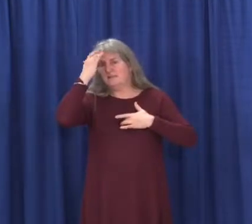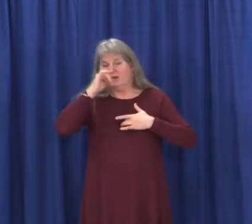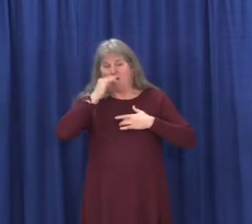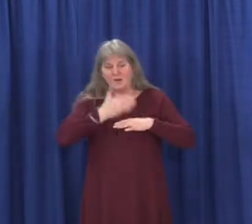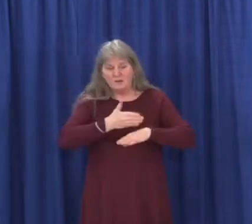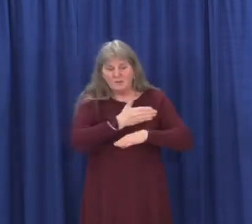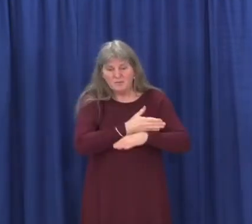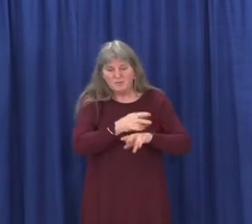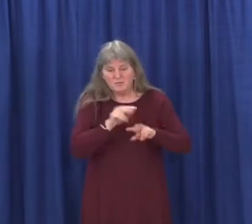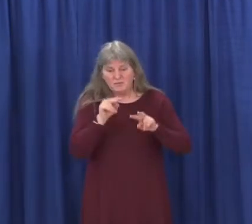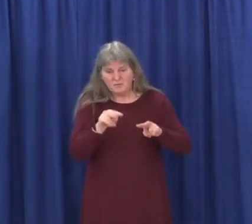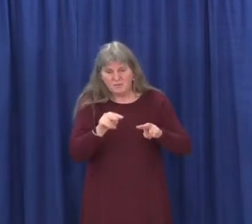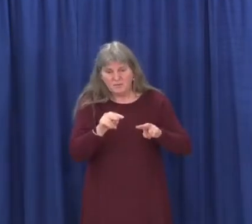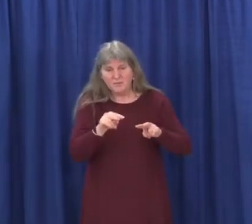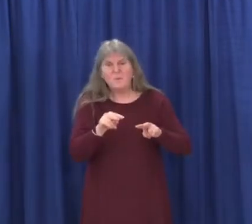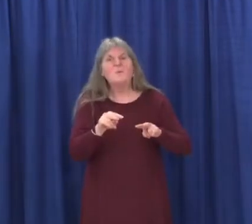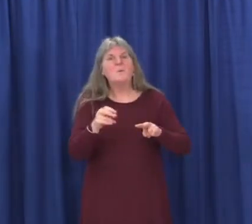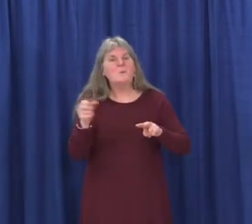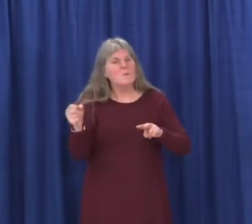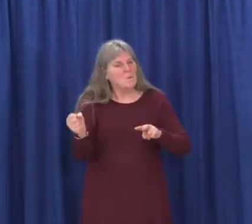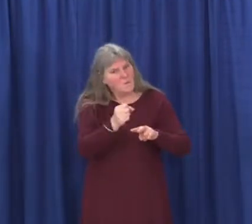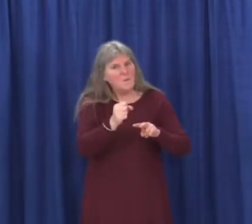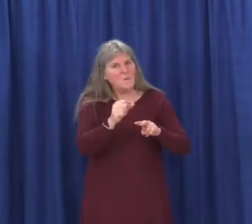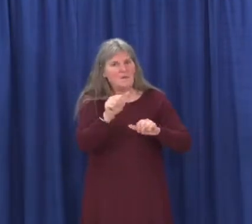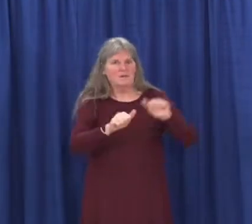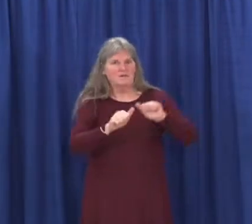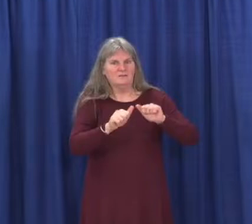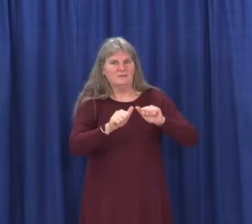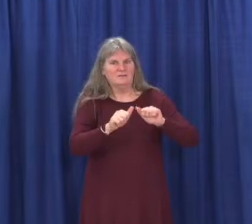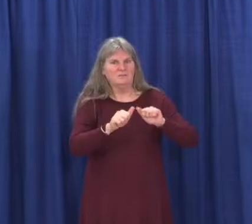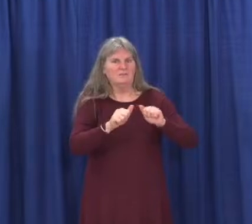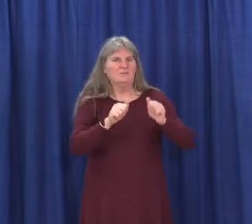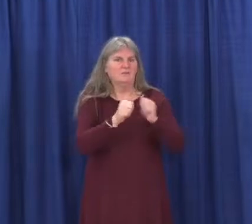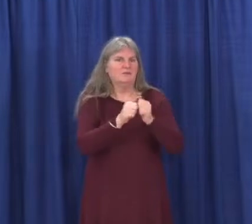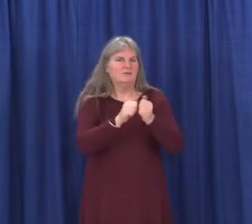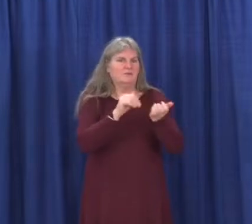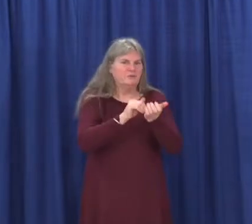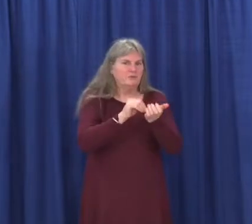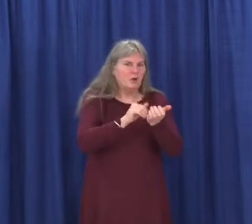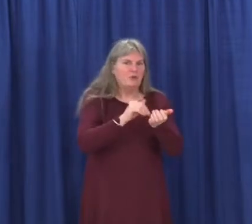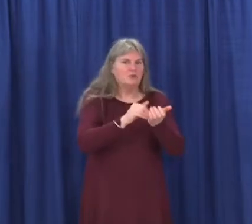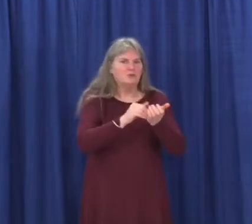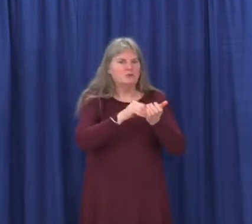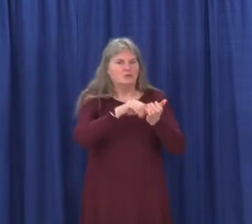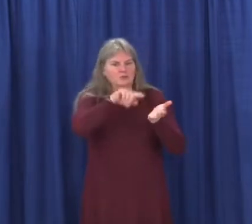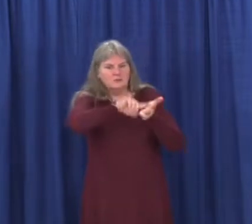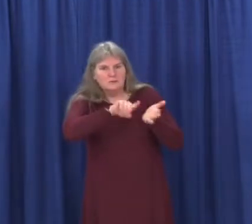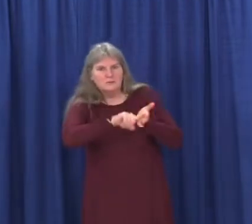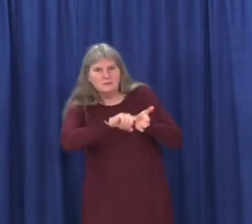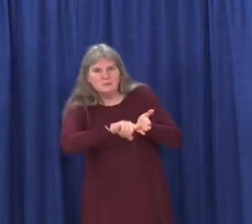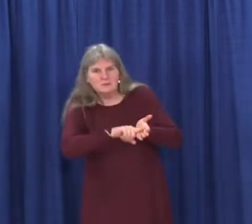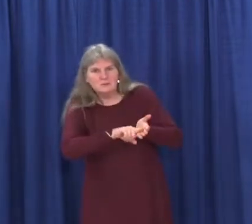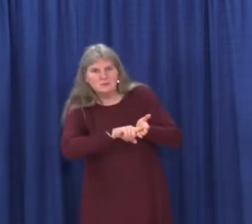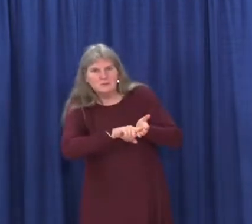assessment with your healthcare provider. And assessment is also possible through the testing centre